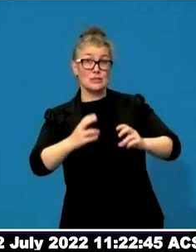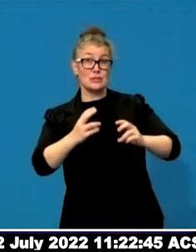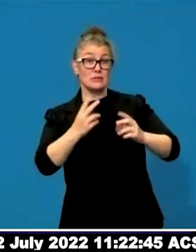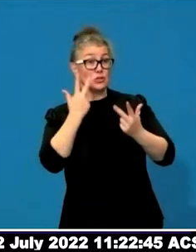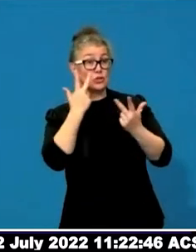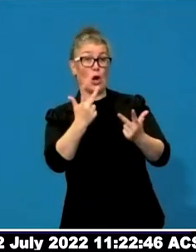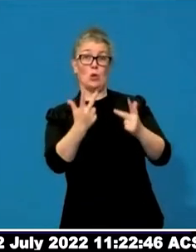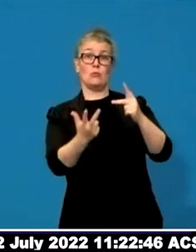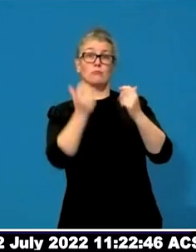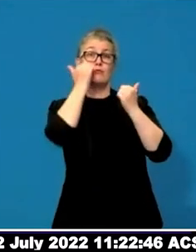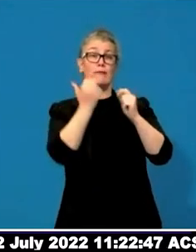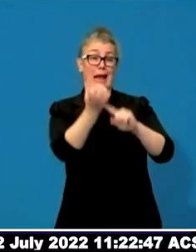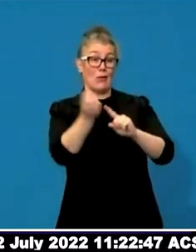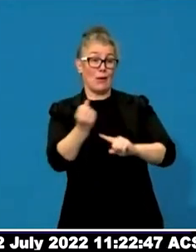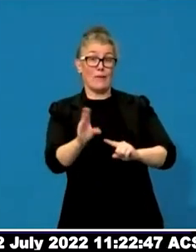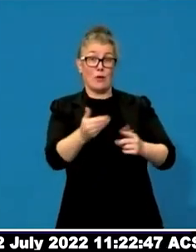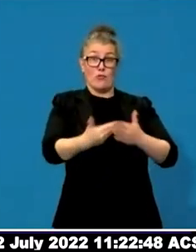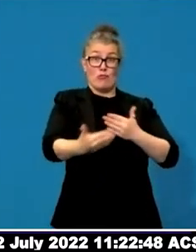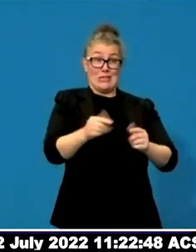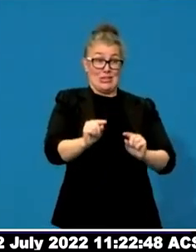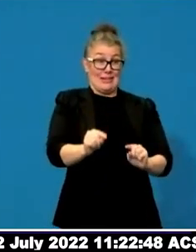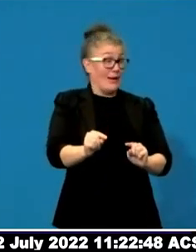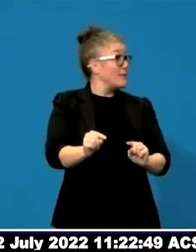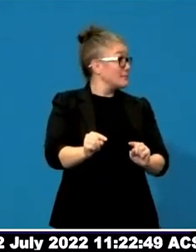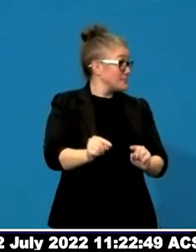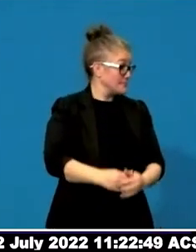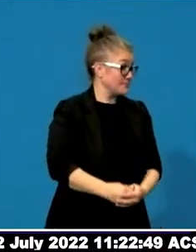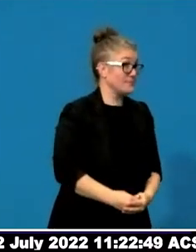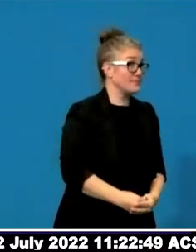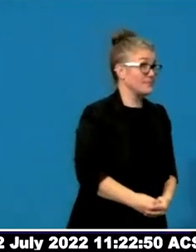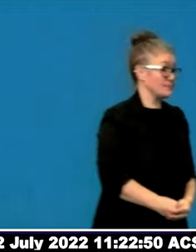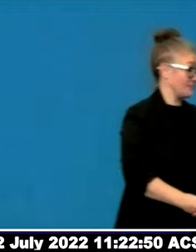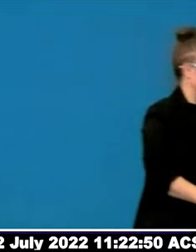Yeah, look, obviously